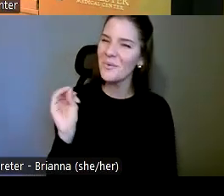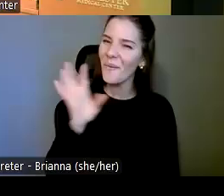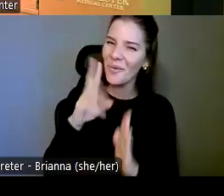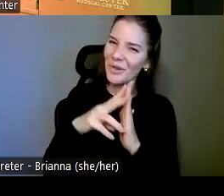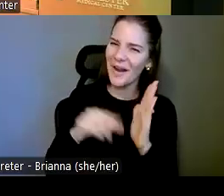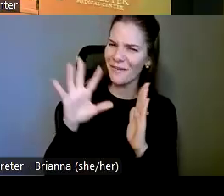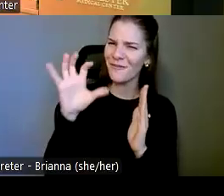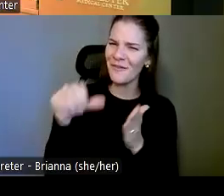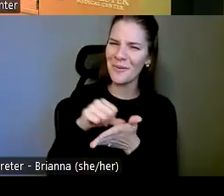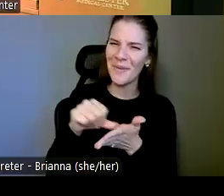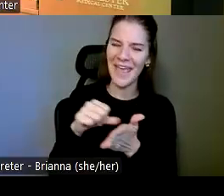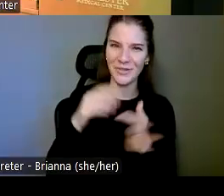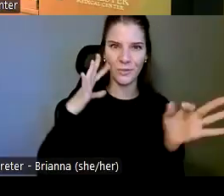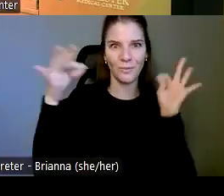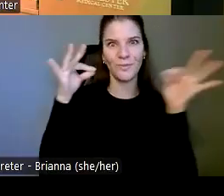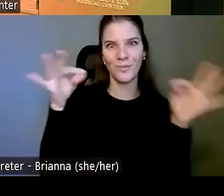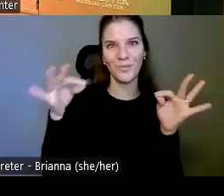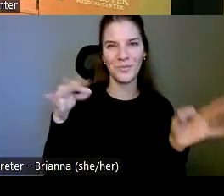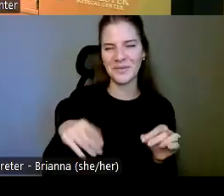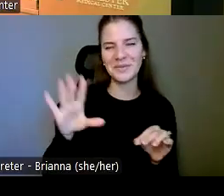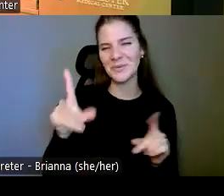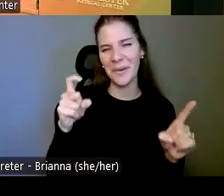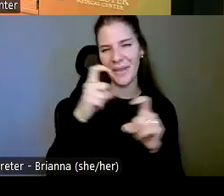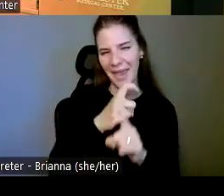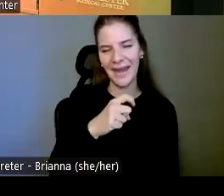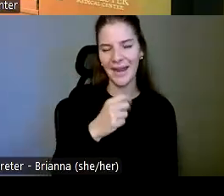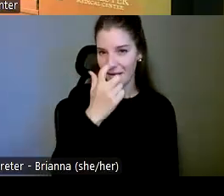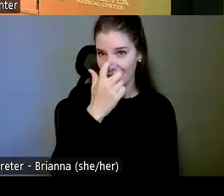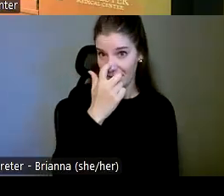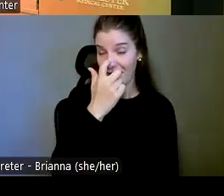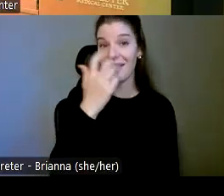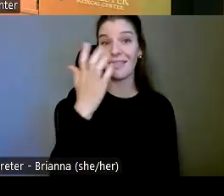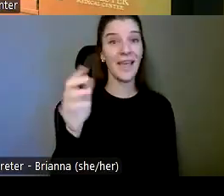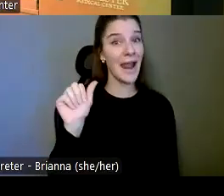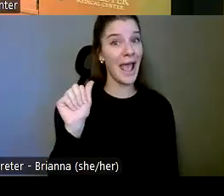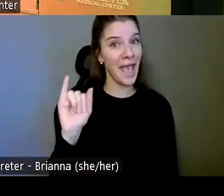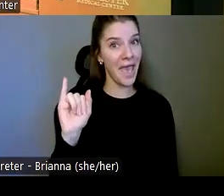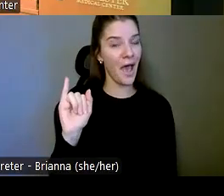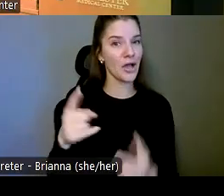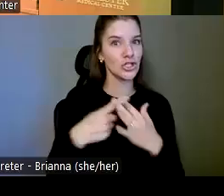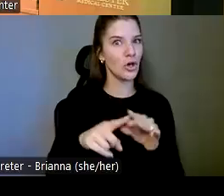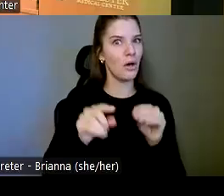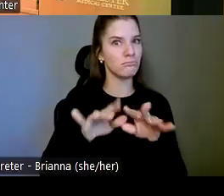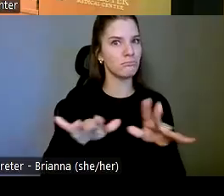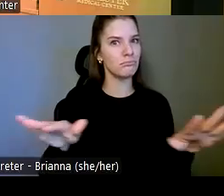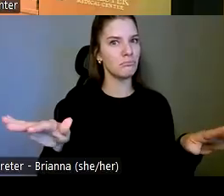"It's just too complicated." And then I actually when AI started to come out I was like oo that